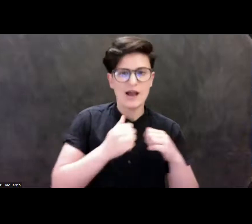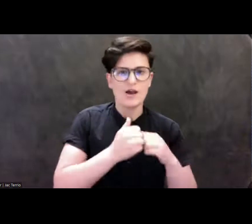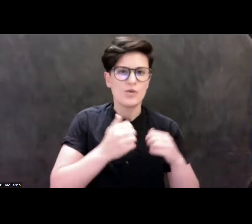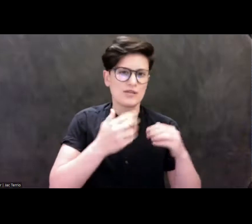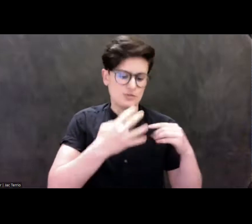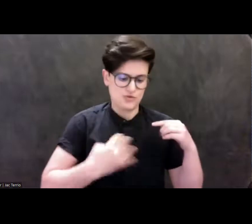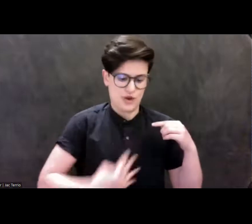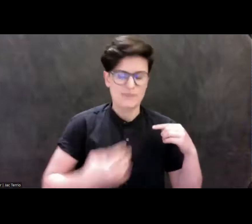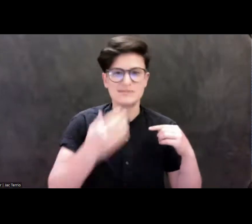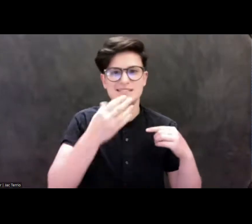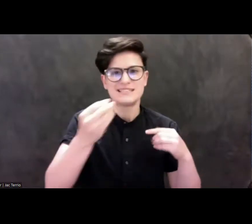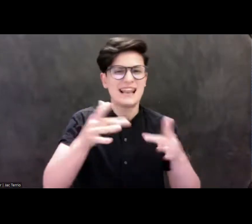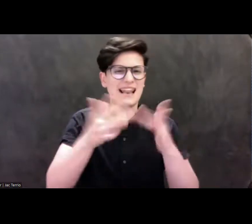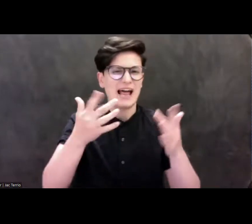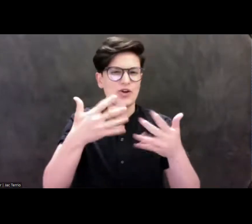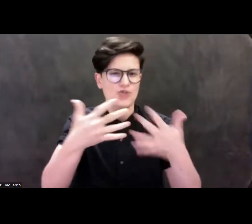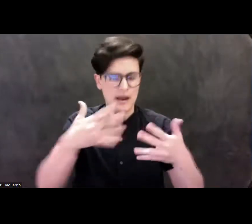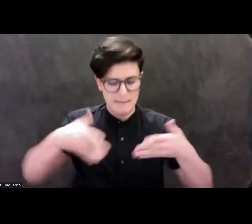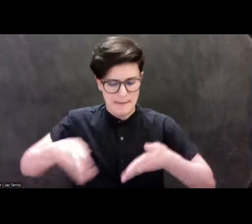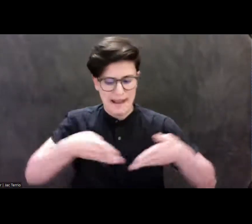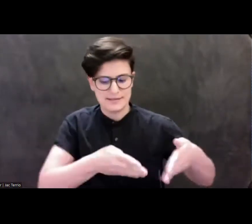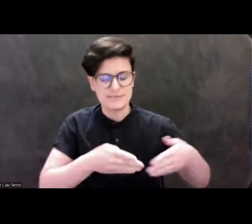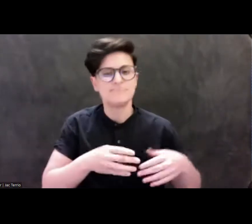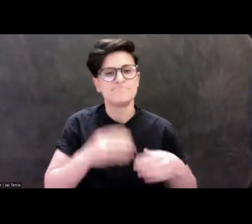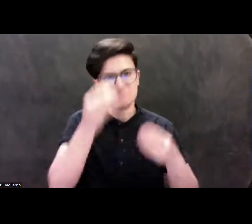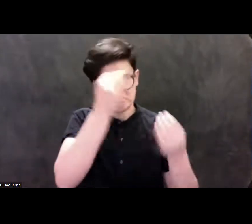Before we get started, I would like to discuss a few housekeeping items.